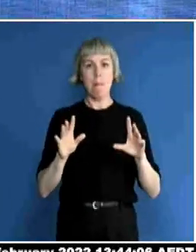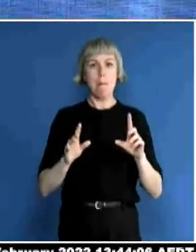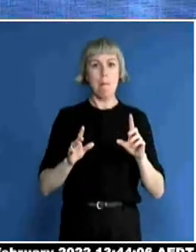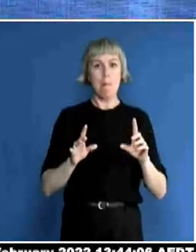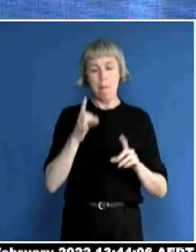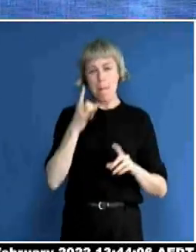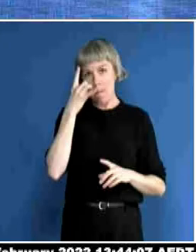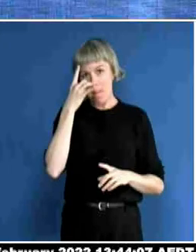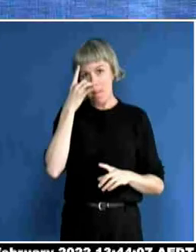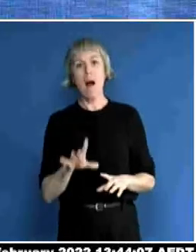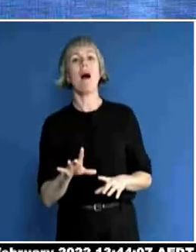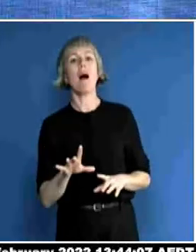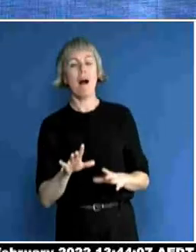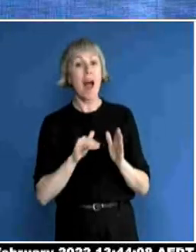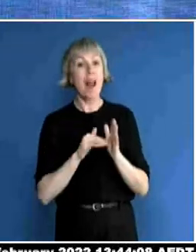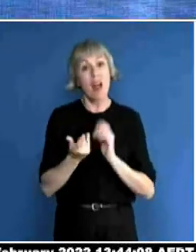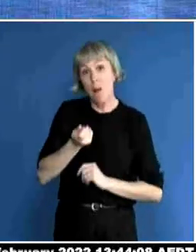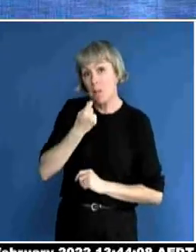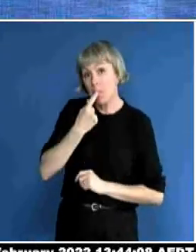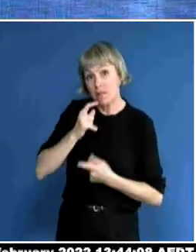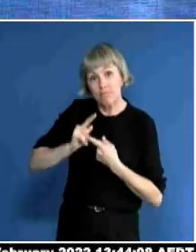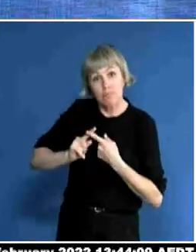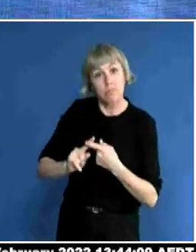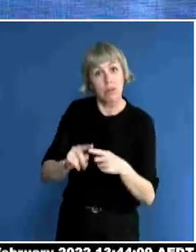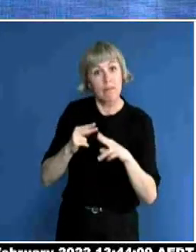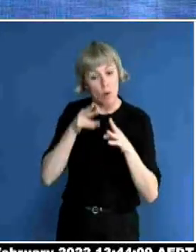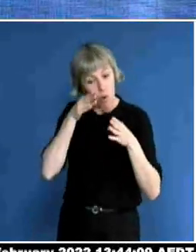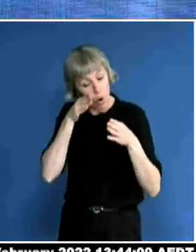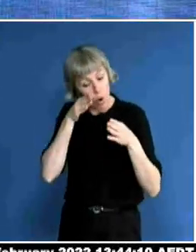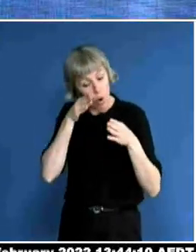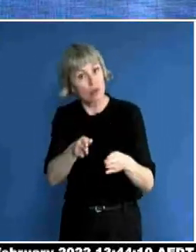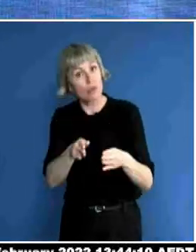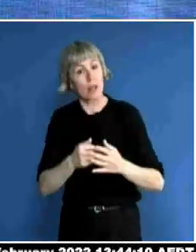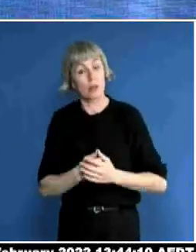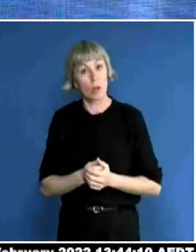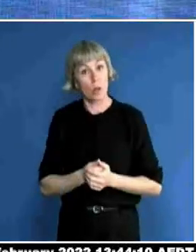And you want the Royal Commission to know how important it is for the health system to